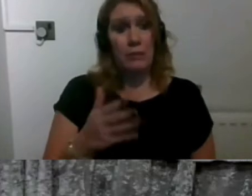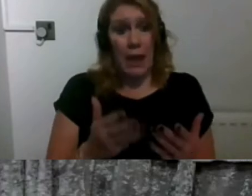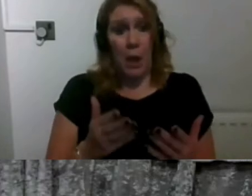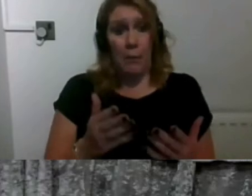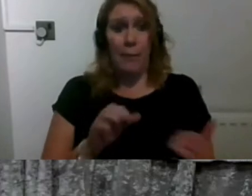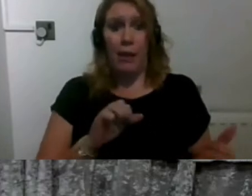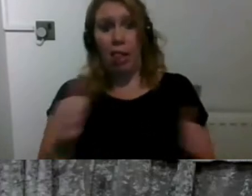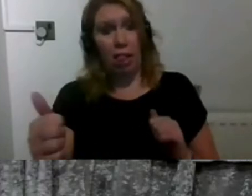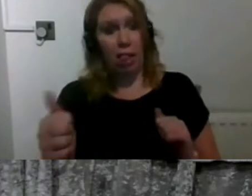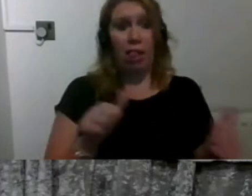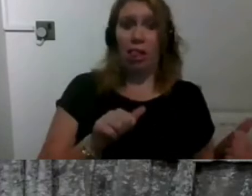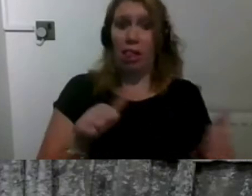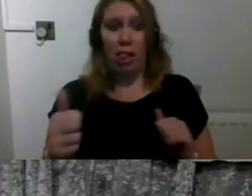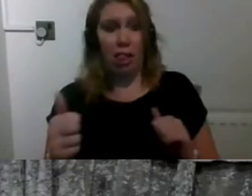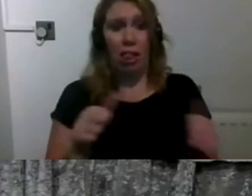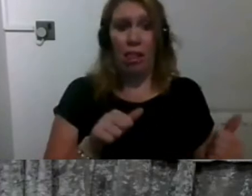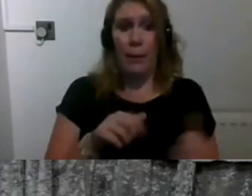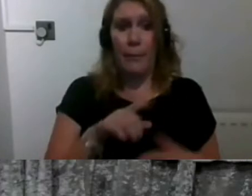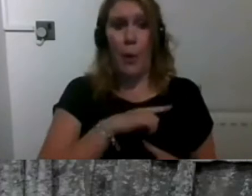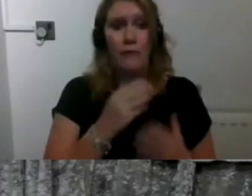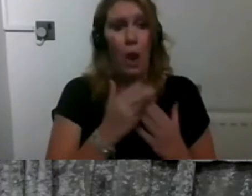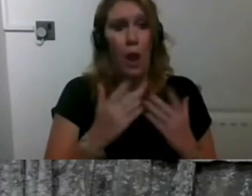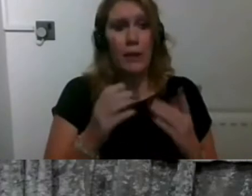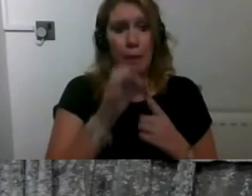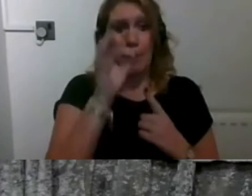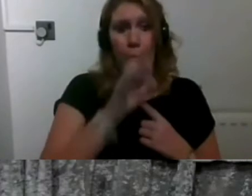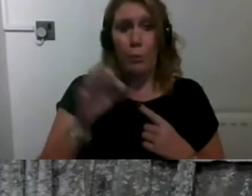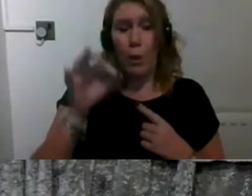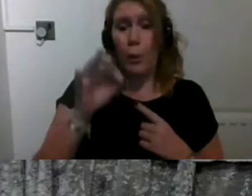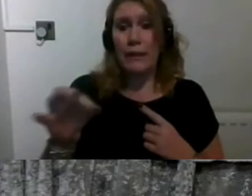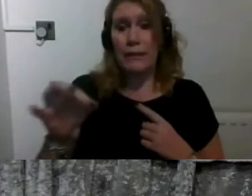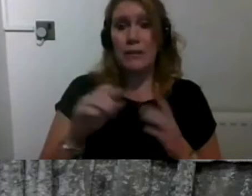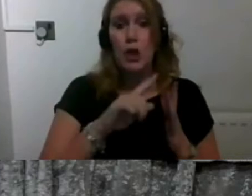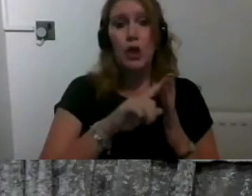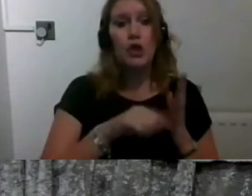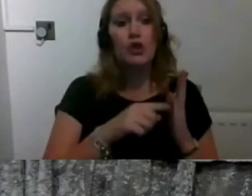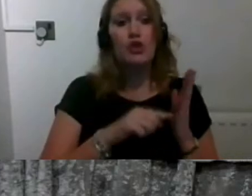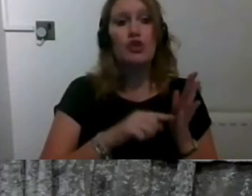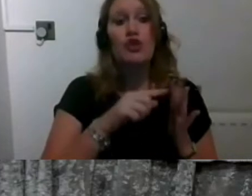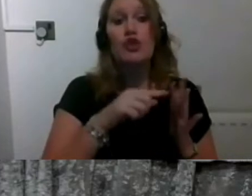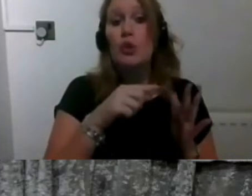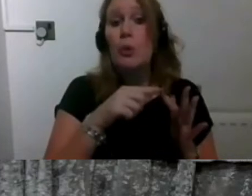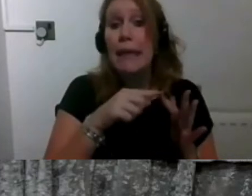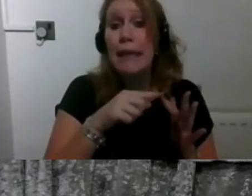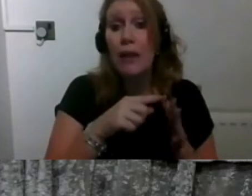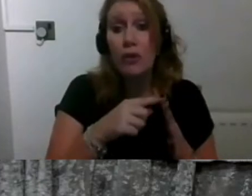forwards now we have got quite a few more poets in the café. Julie Newman, do you